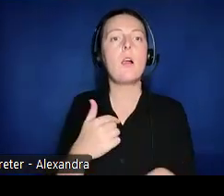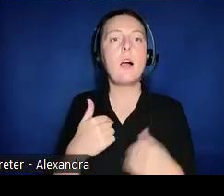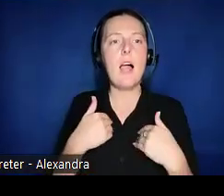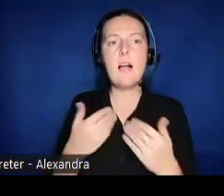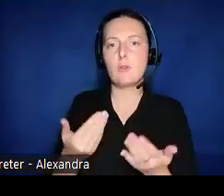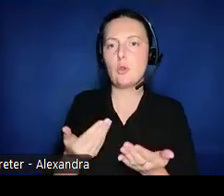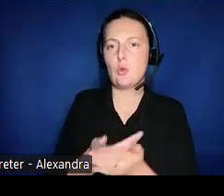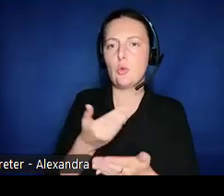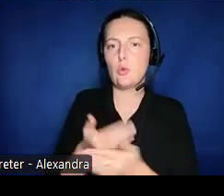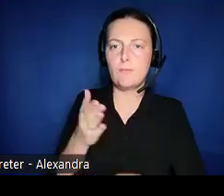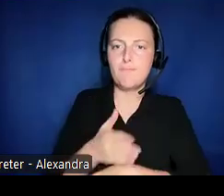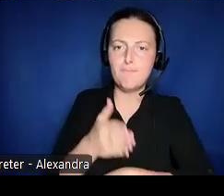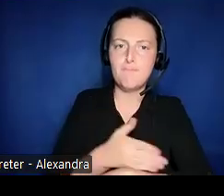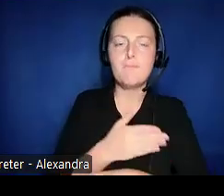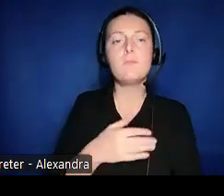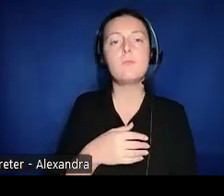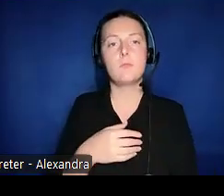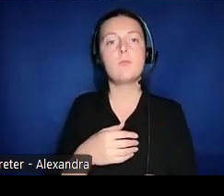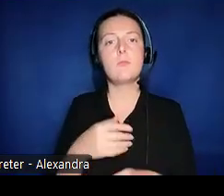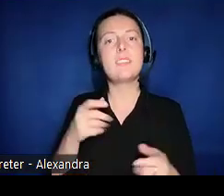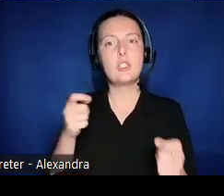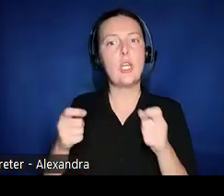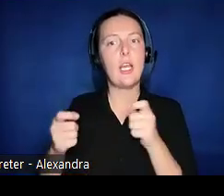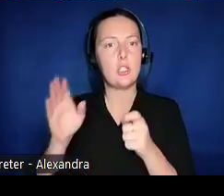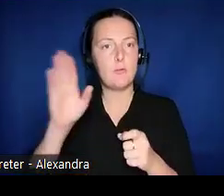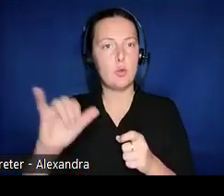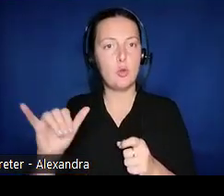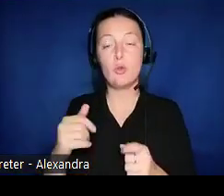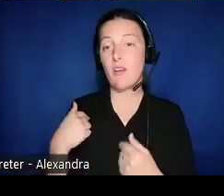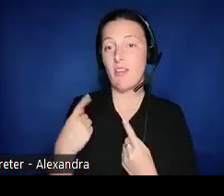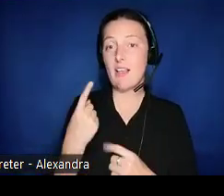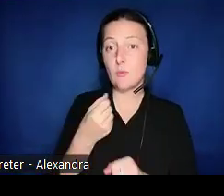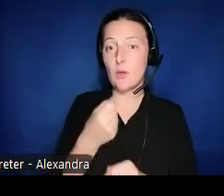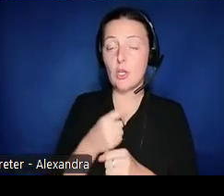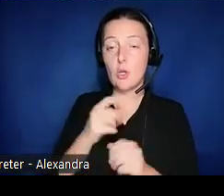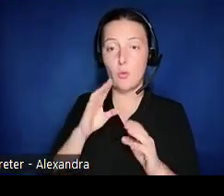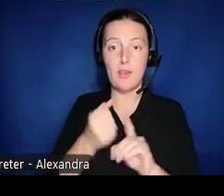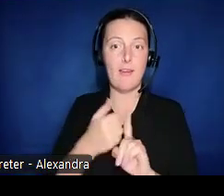uh we've expanded our contribution to more mission more mission areas of the department of